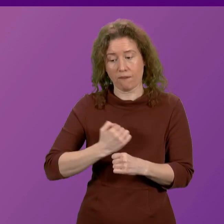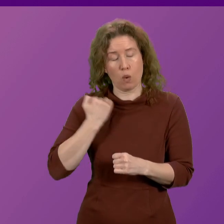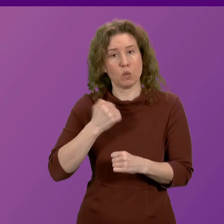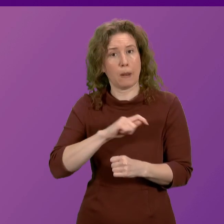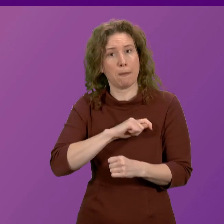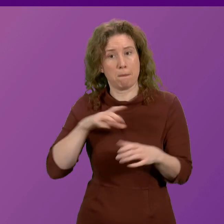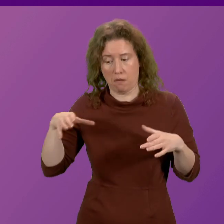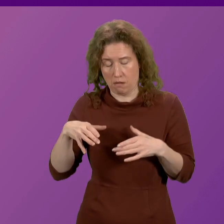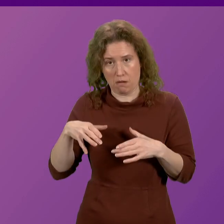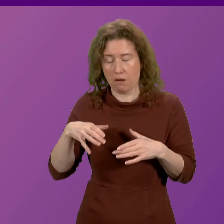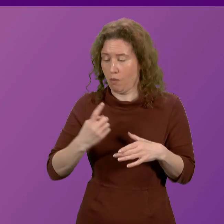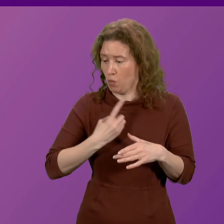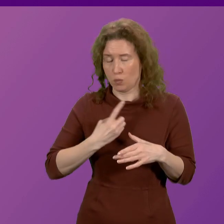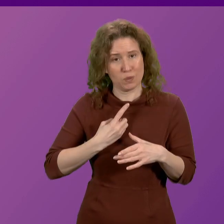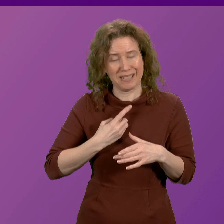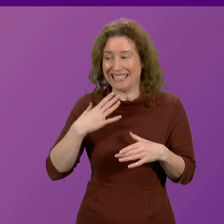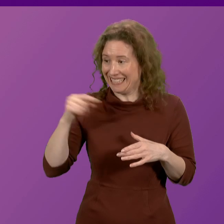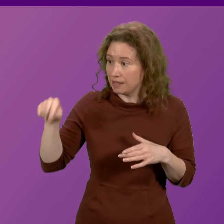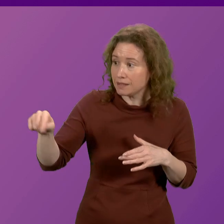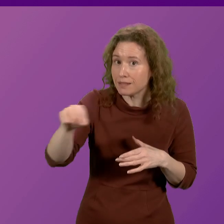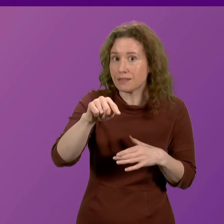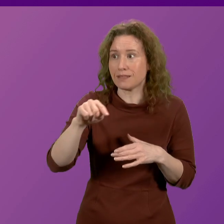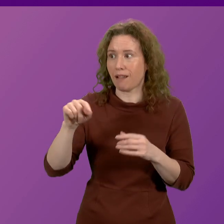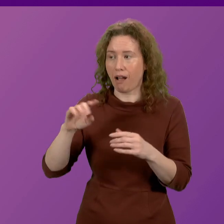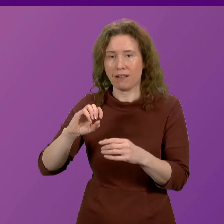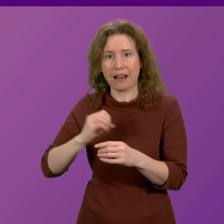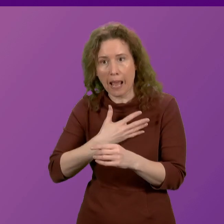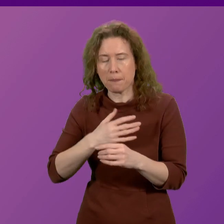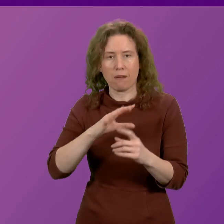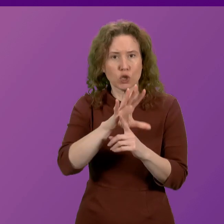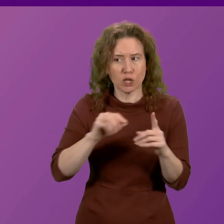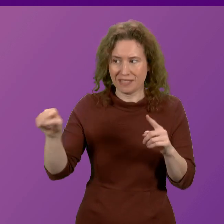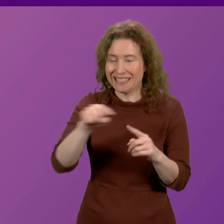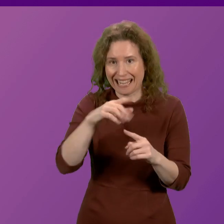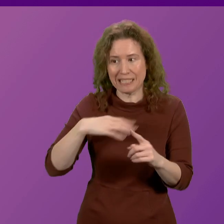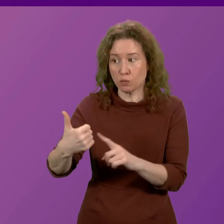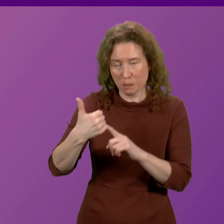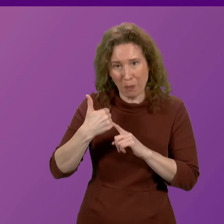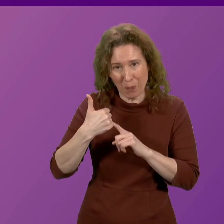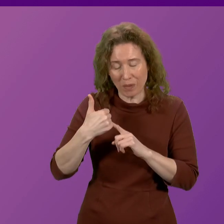The Government does not have enough support on its own to pass the budget, so we are doing our best